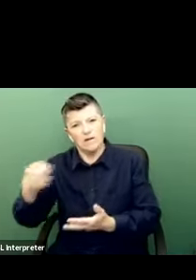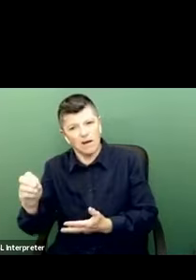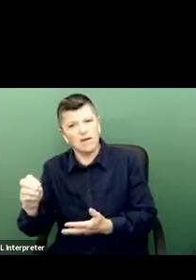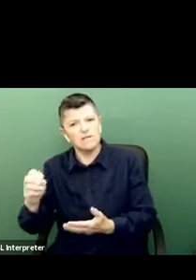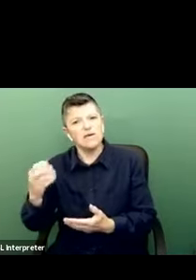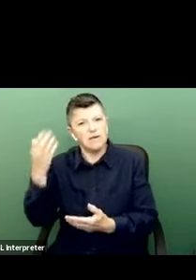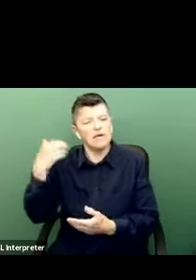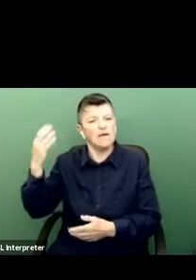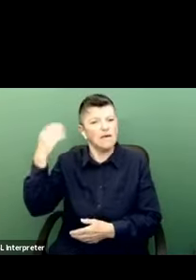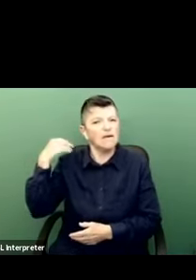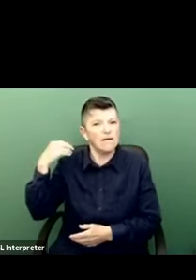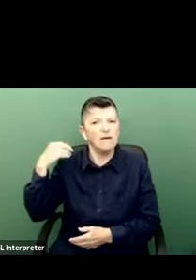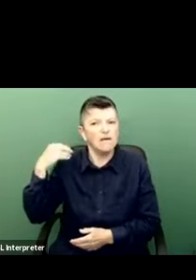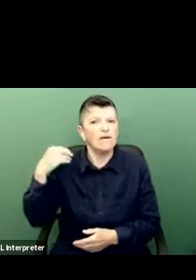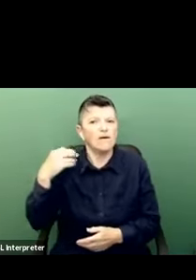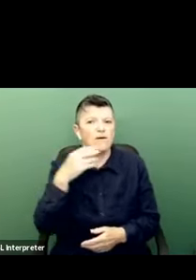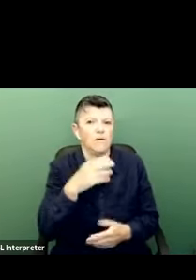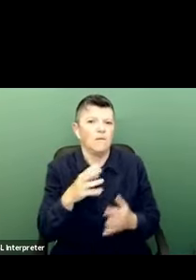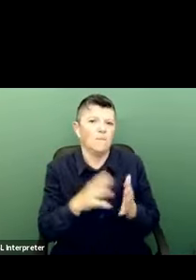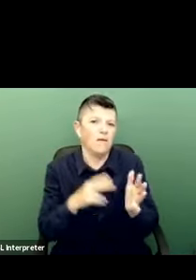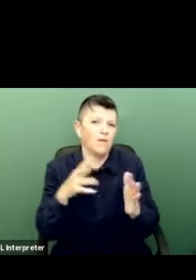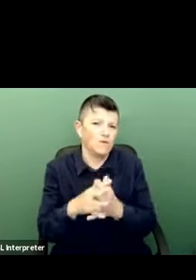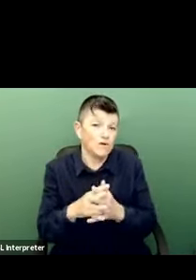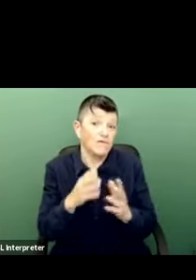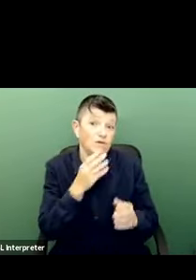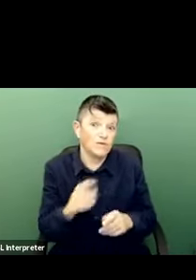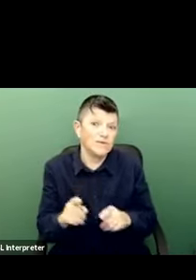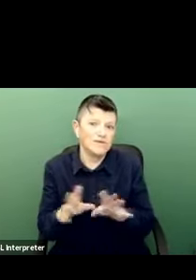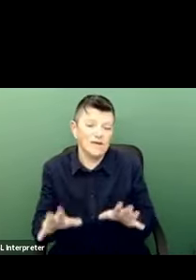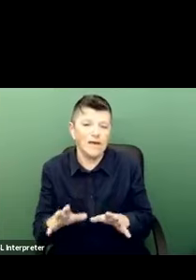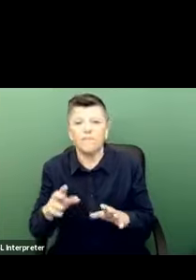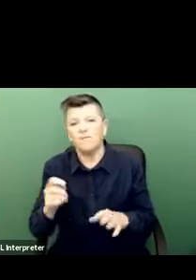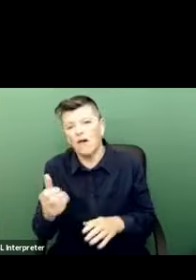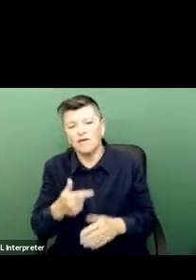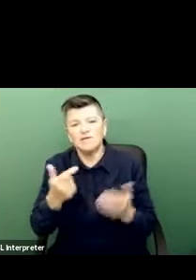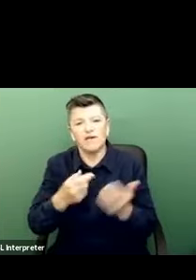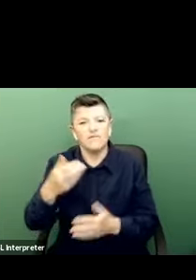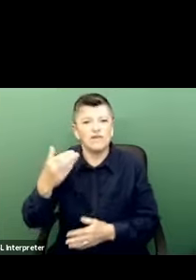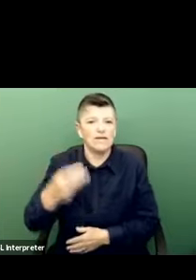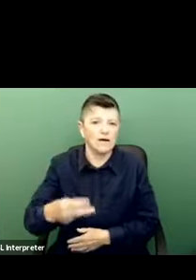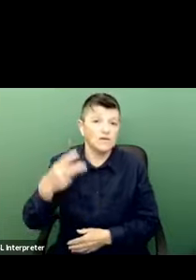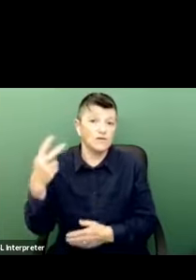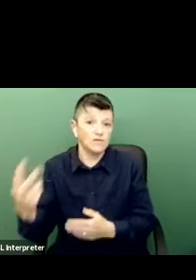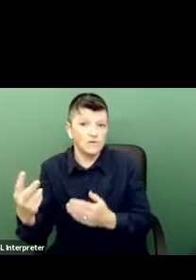going on in India right now and it's really on